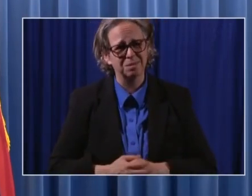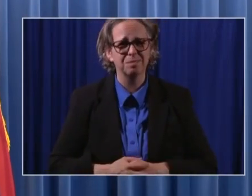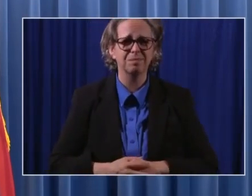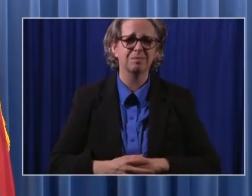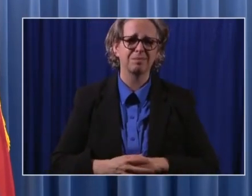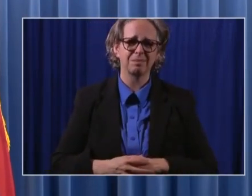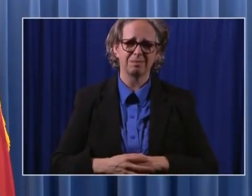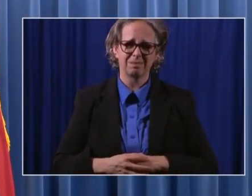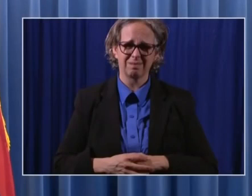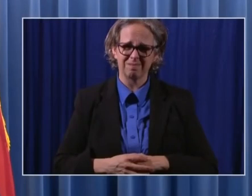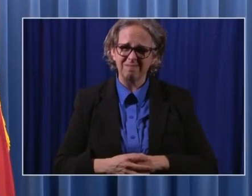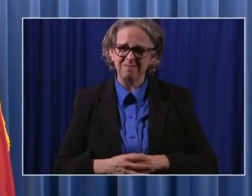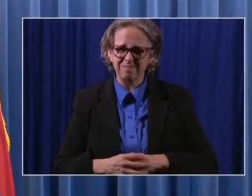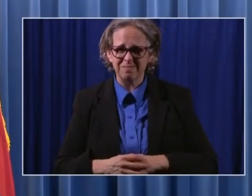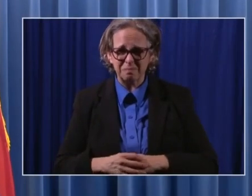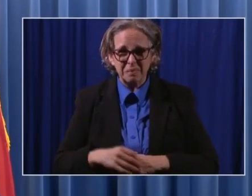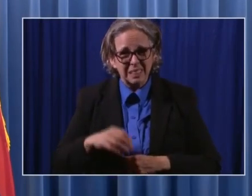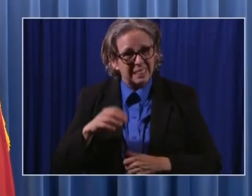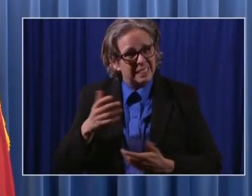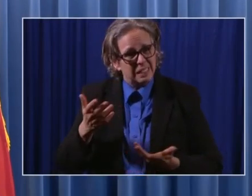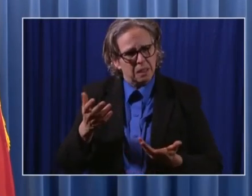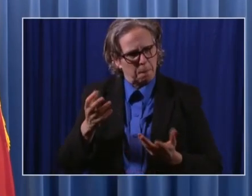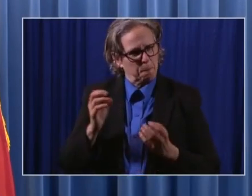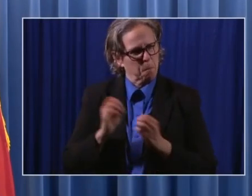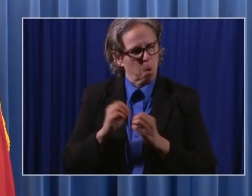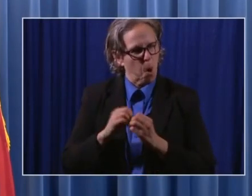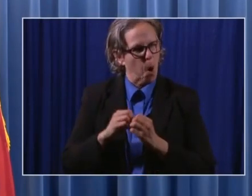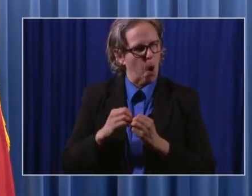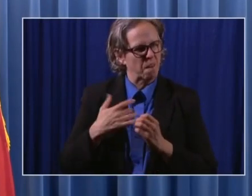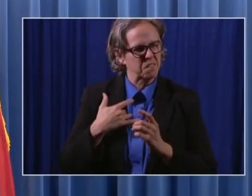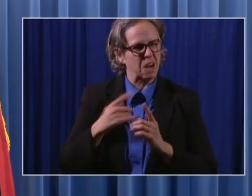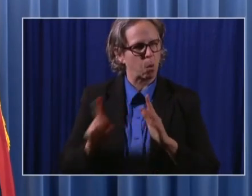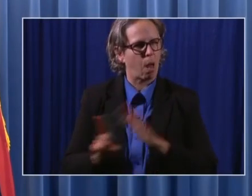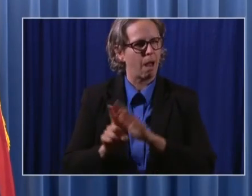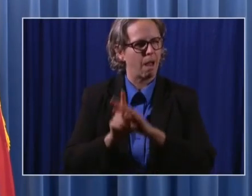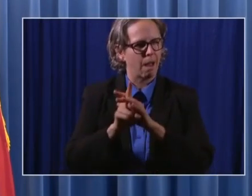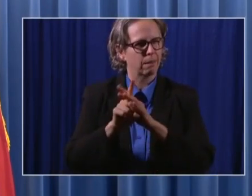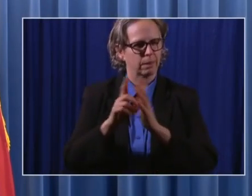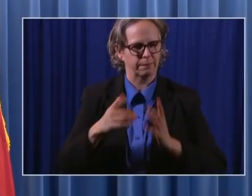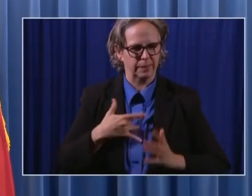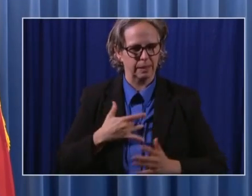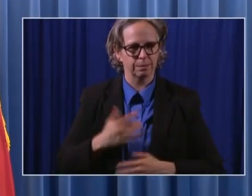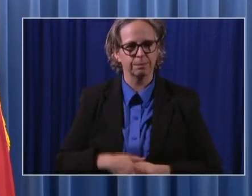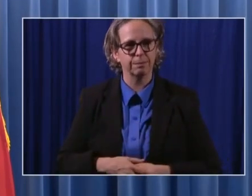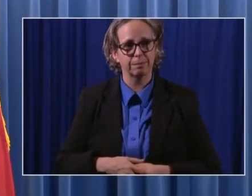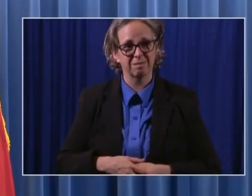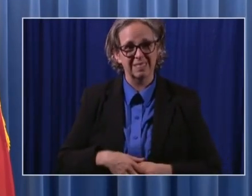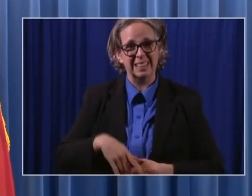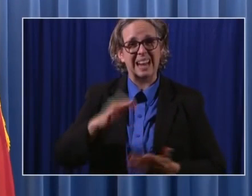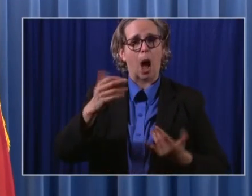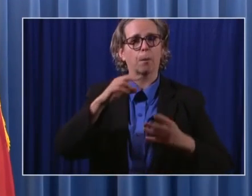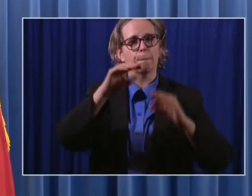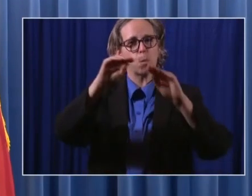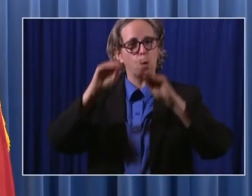WINERY. IT IS BELIEVED THAT THE NUMBER ASSOCIATED WITH THIS EVENT MAY